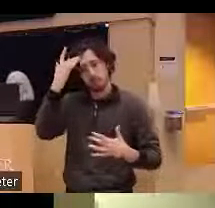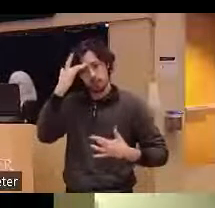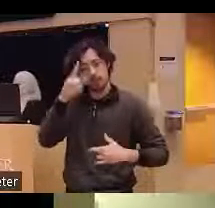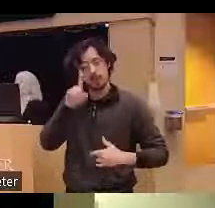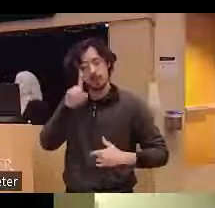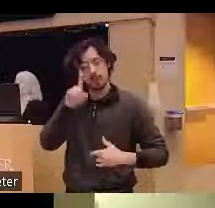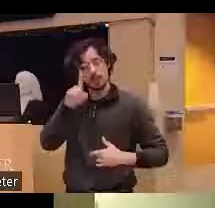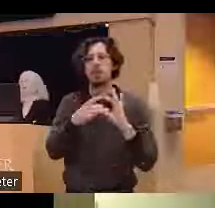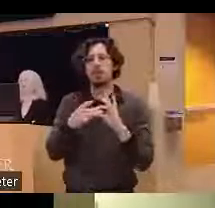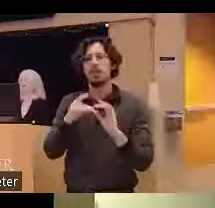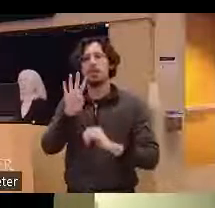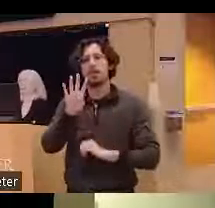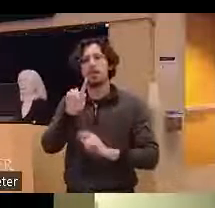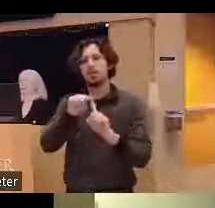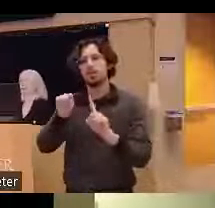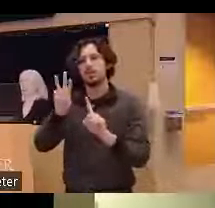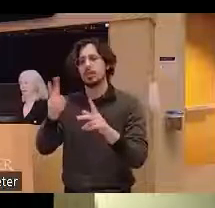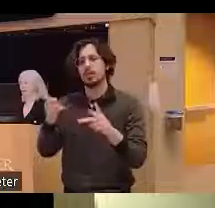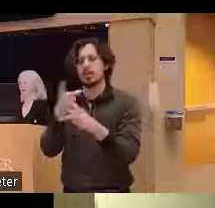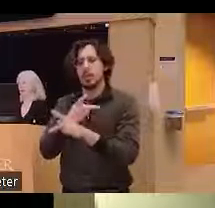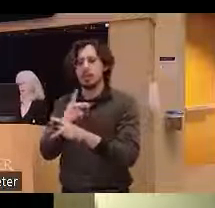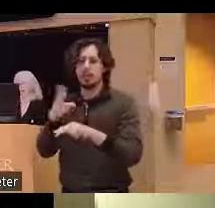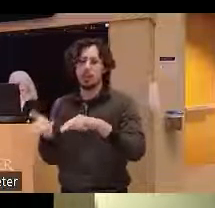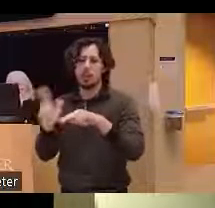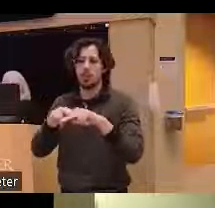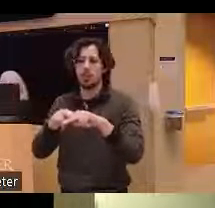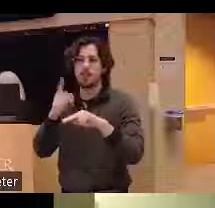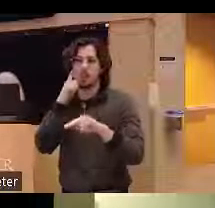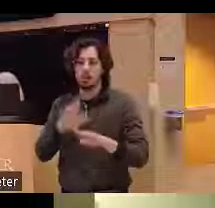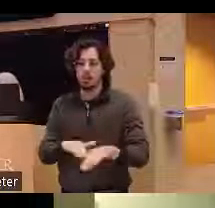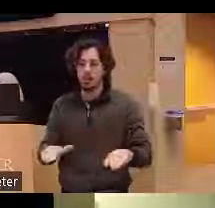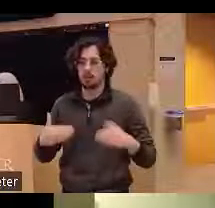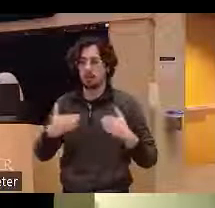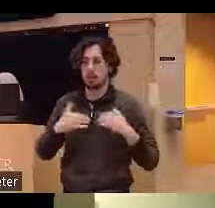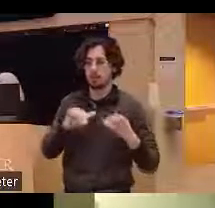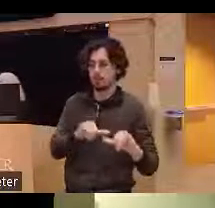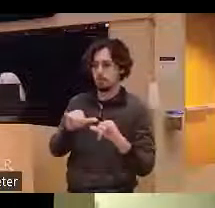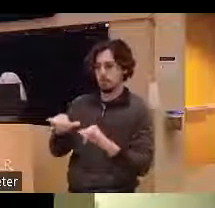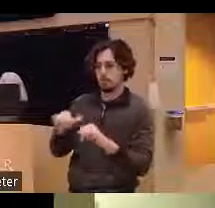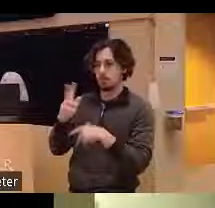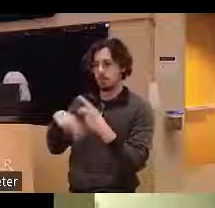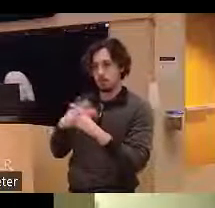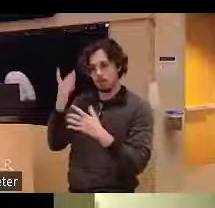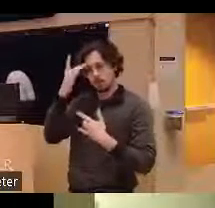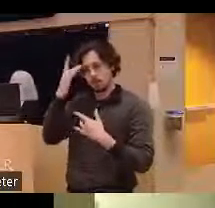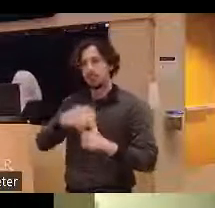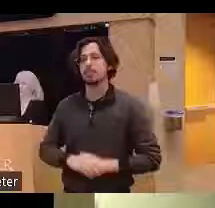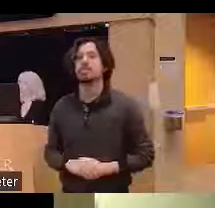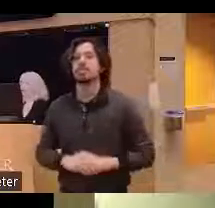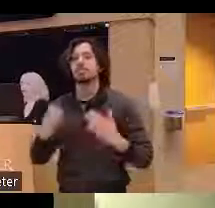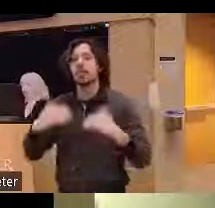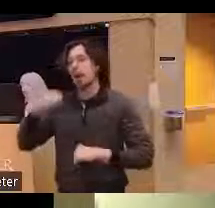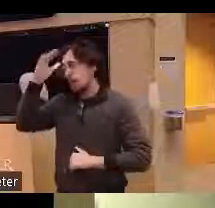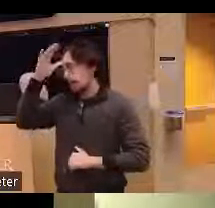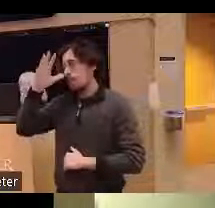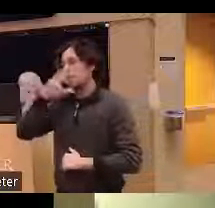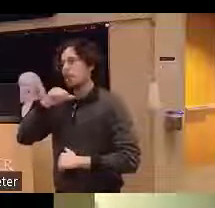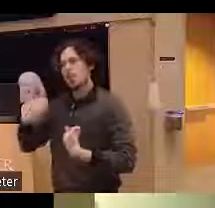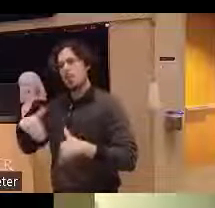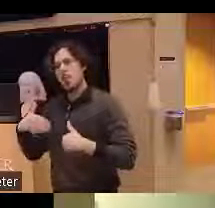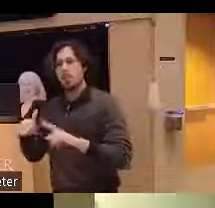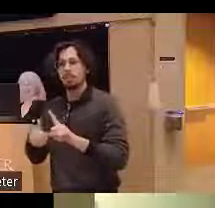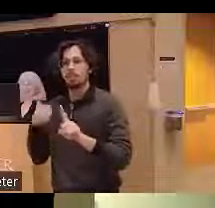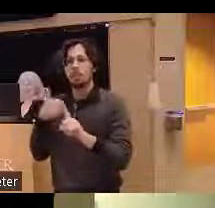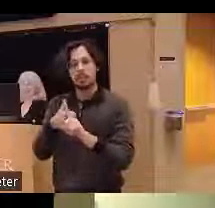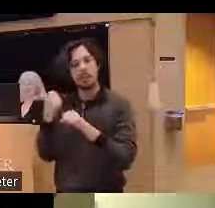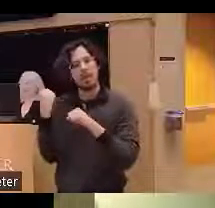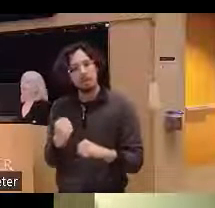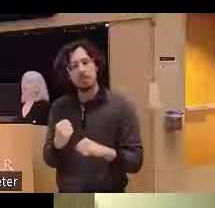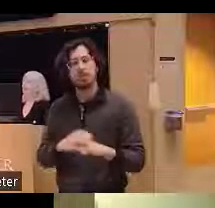to a four to sixfold increase in The Offspring um paternal age had a robust effect um but here is